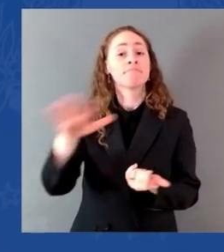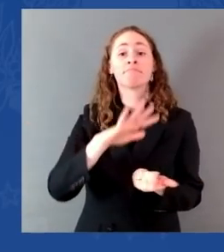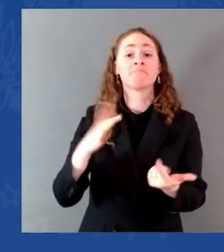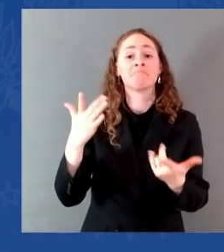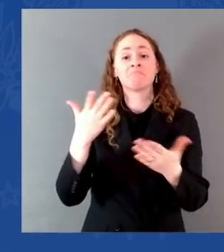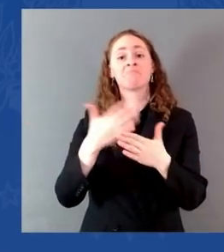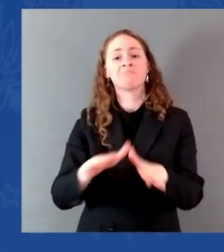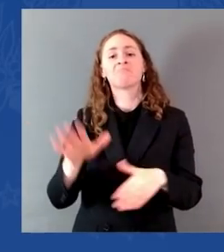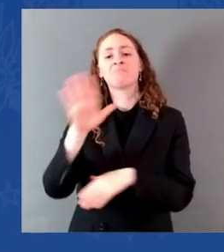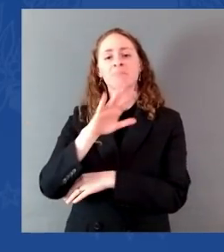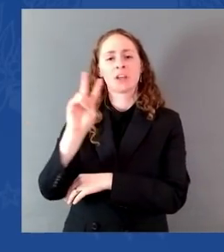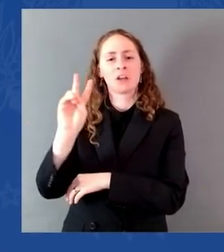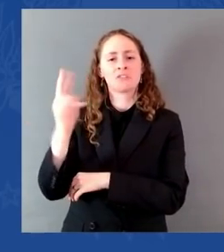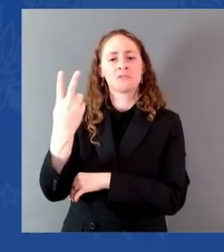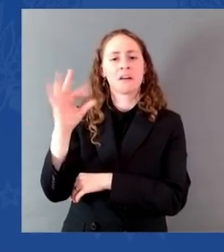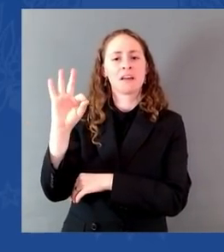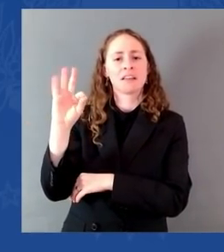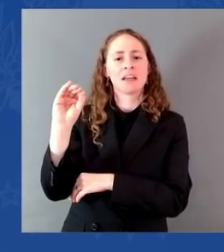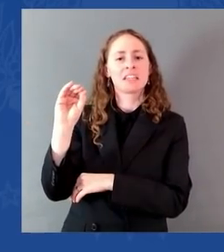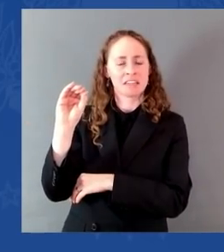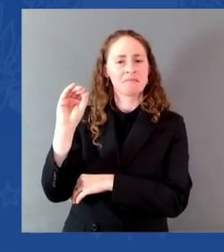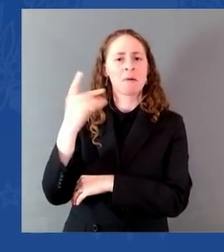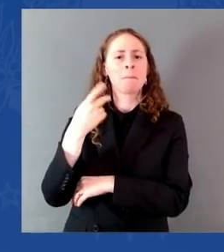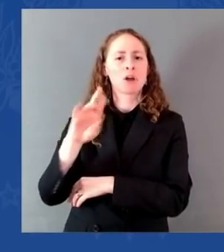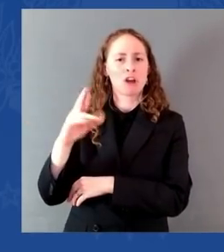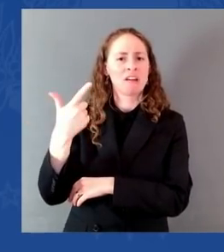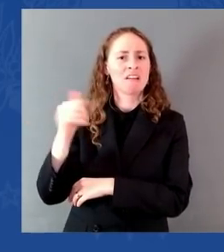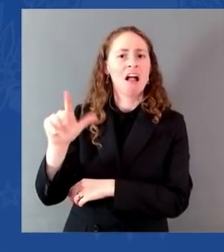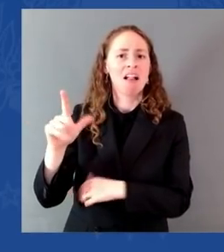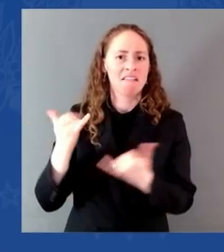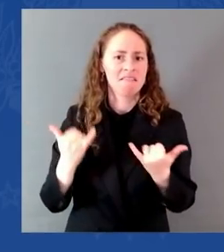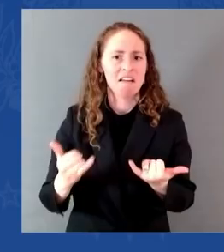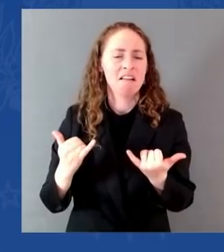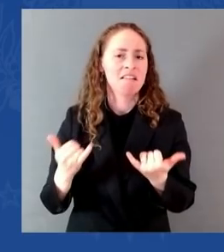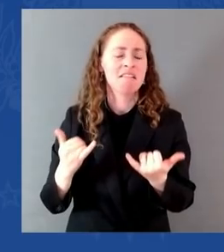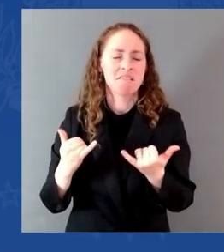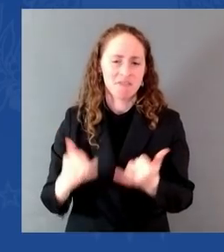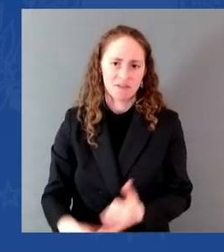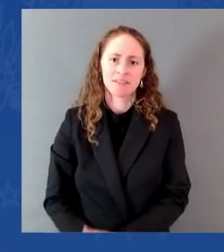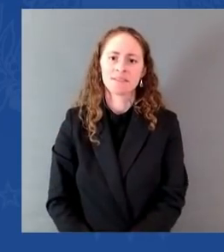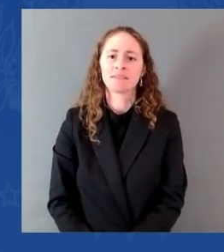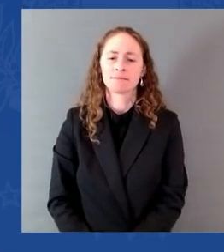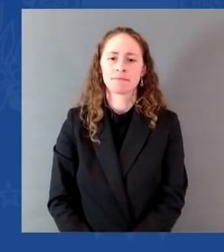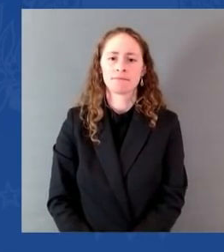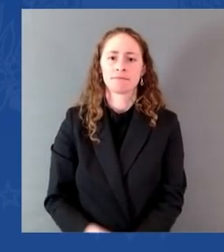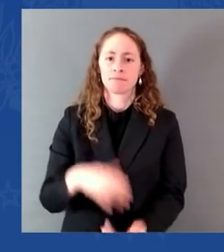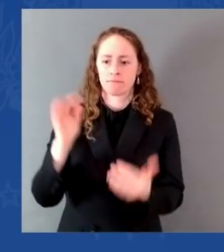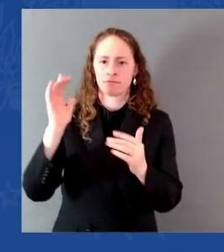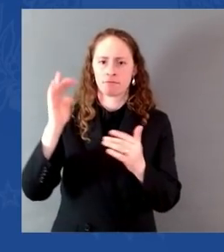[cents] down from -- cents -- from a month ago. Nationally, prices are down 7 cents a gallon